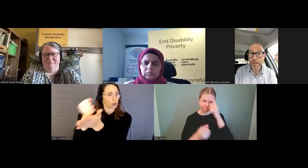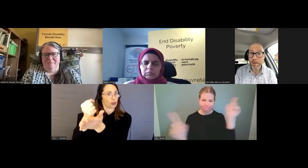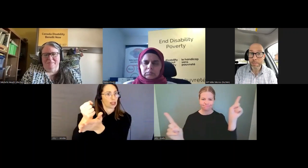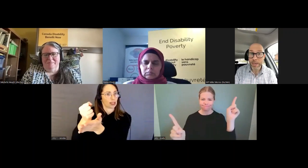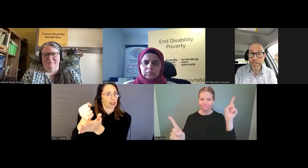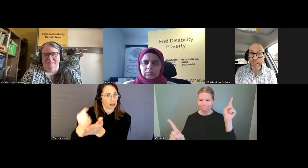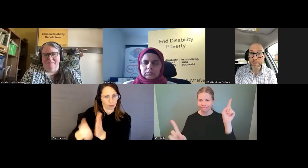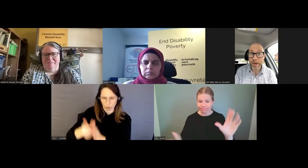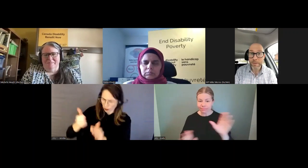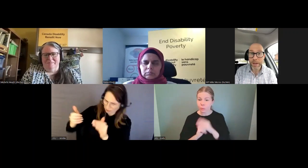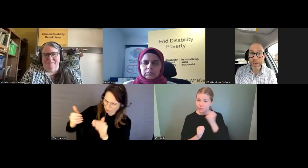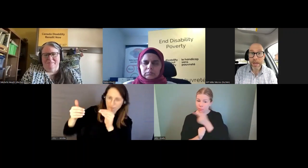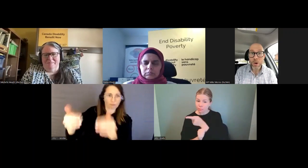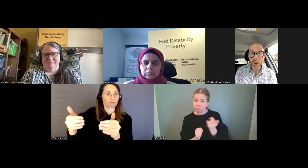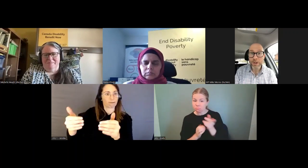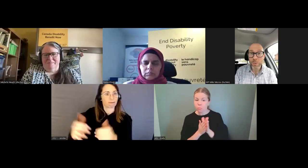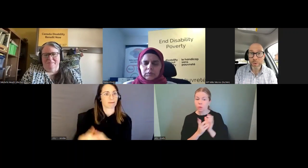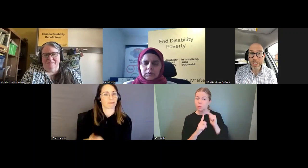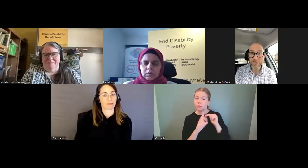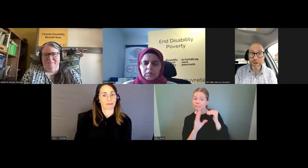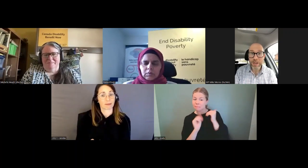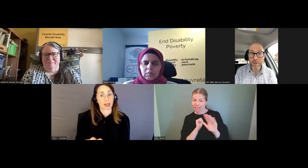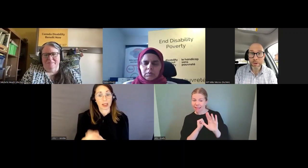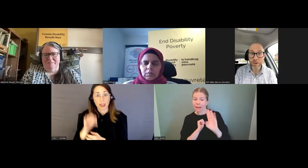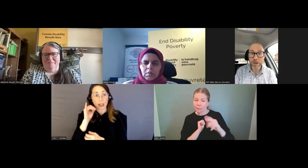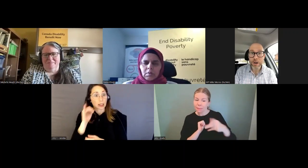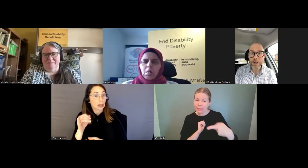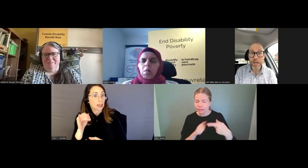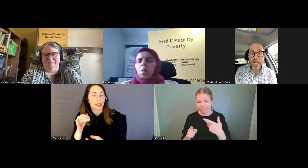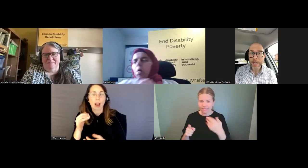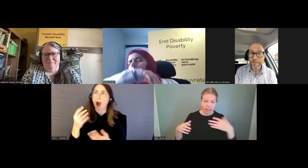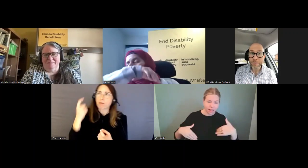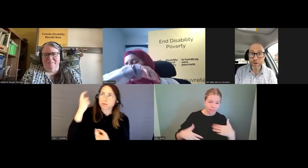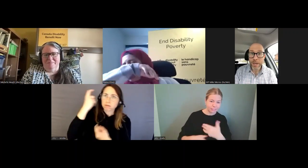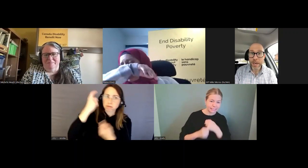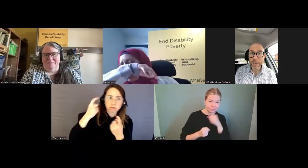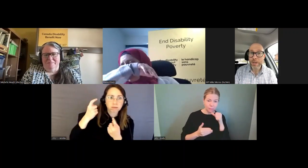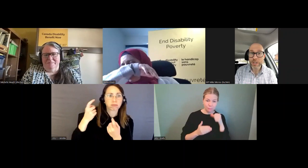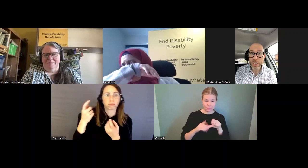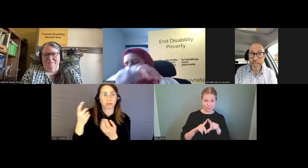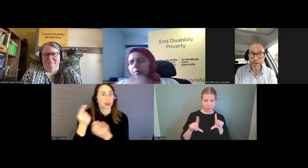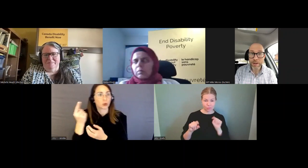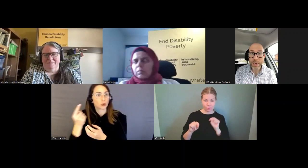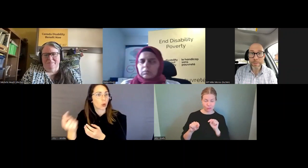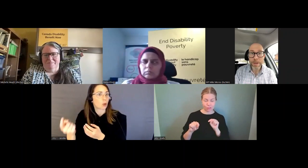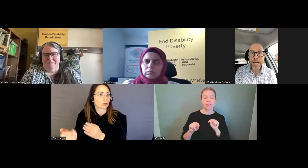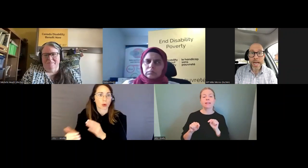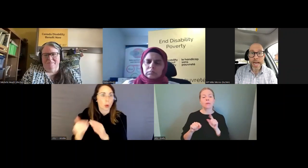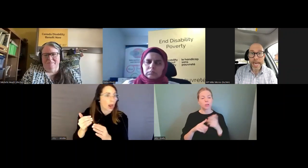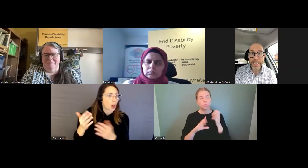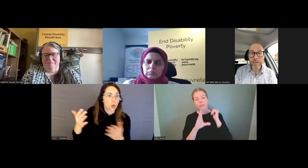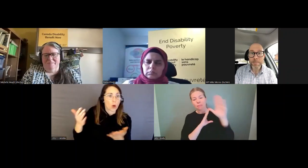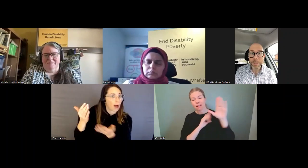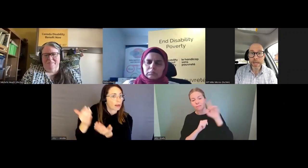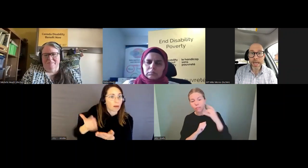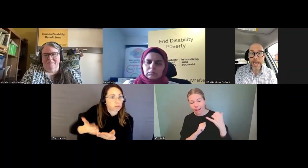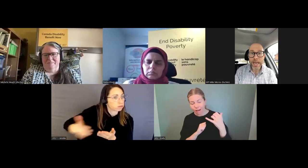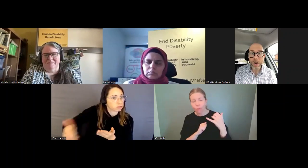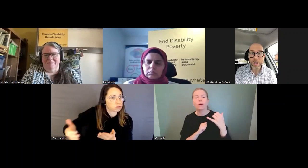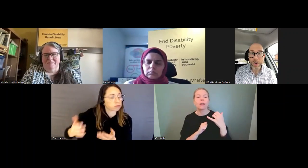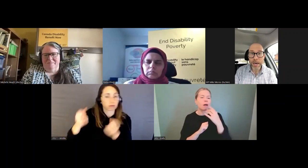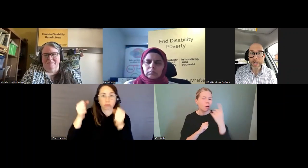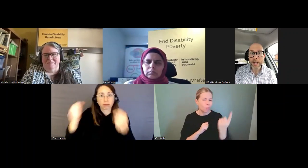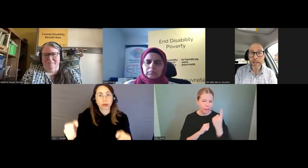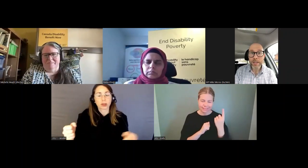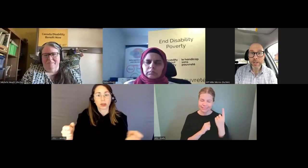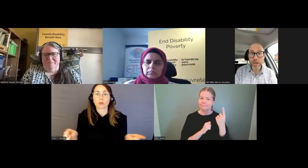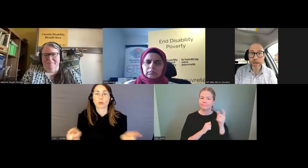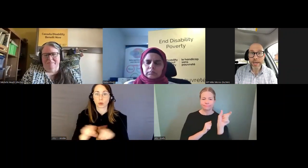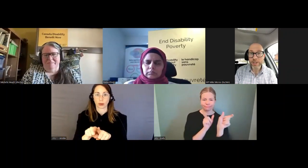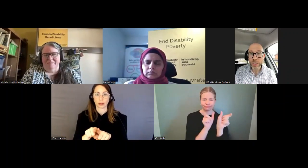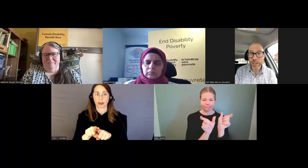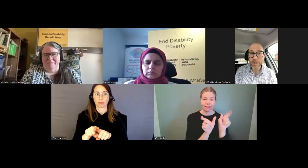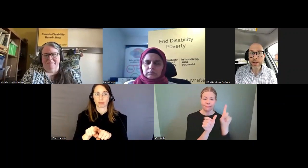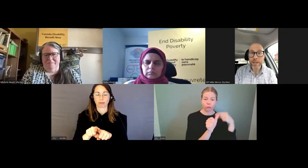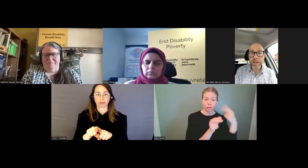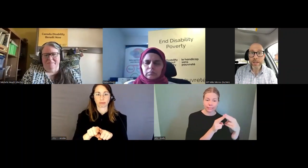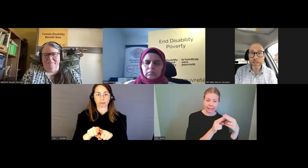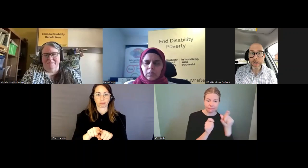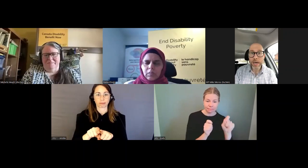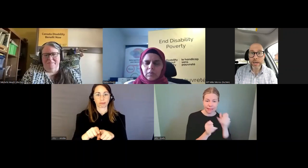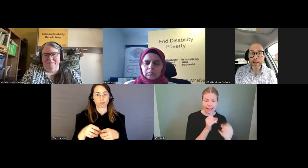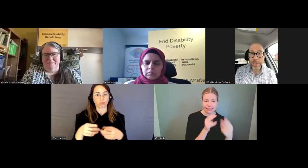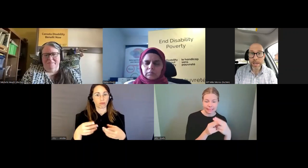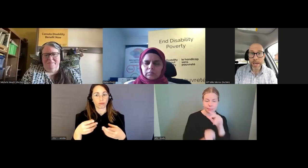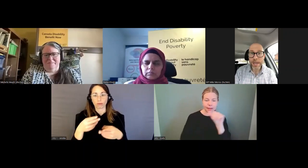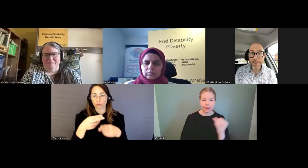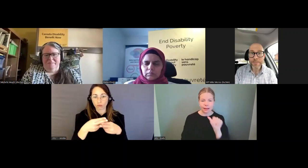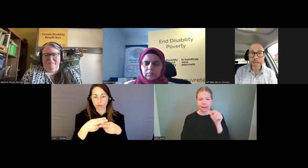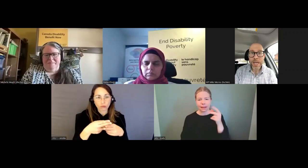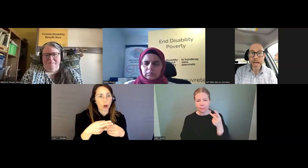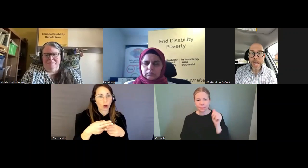TO BUDGET THE BENEFIT WHILE YOU WAIT TO RECEIVE A POSTCARD, FIRST NAME DOT LAST NAME AT PARL.GC.CA.